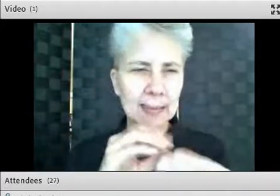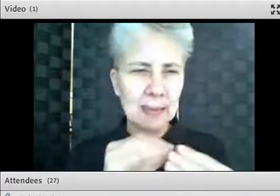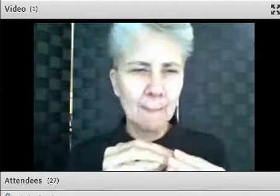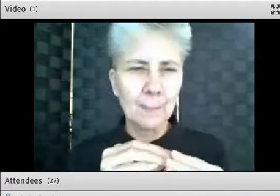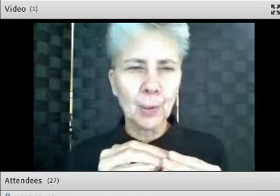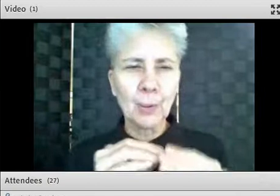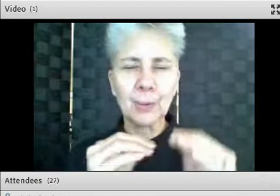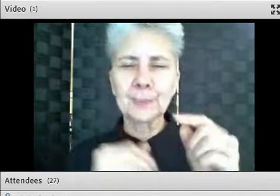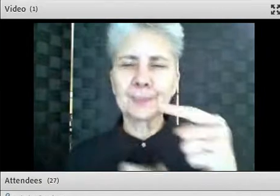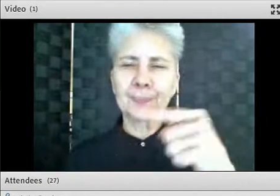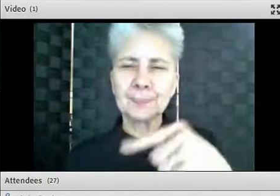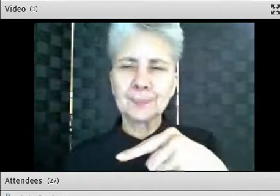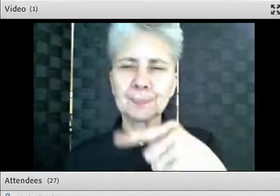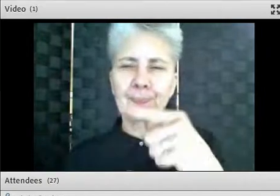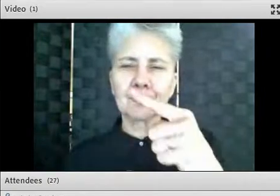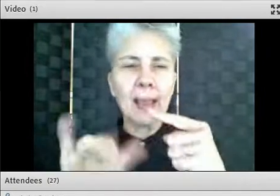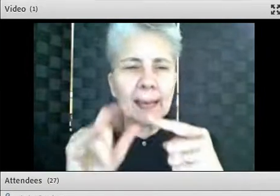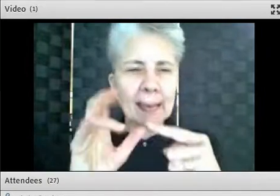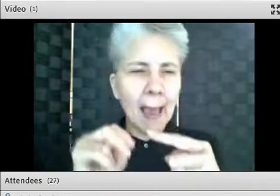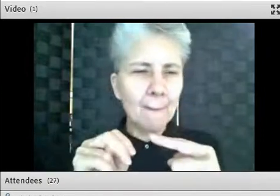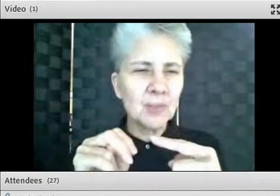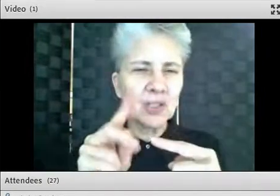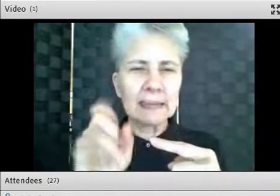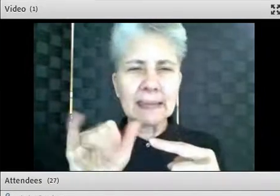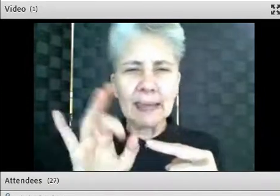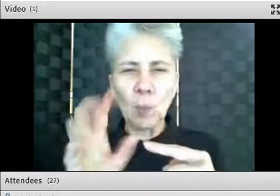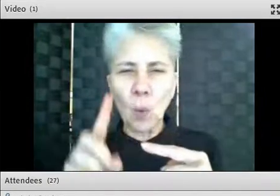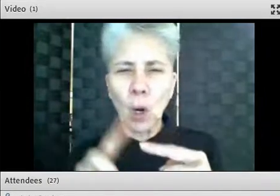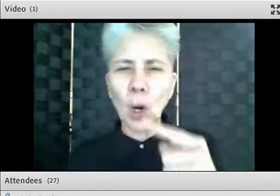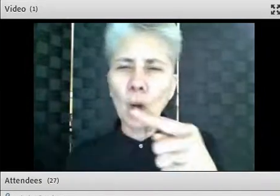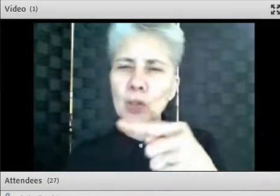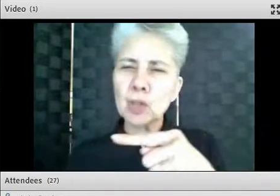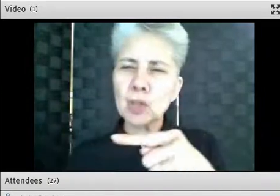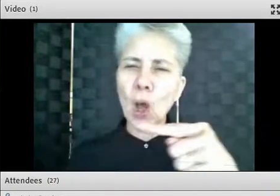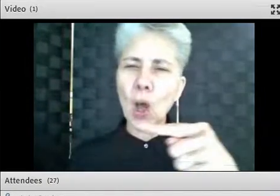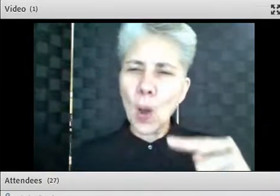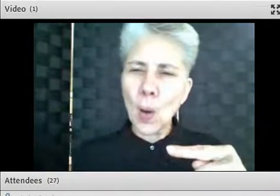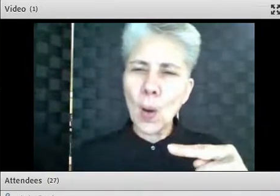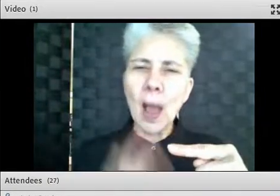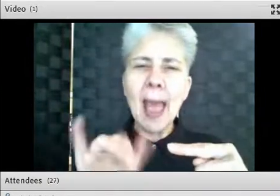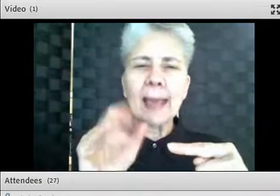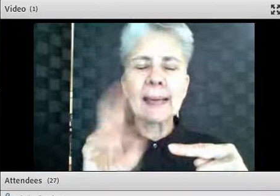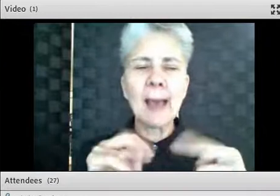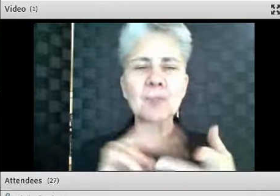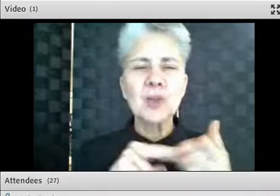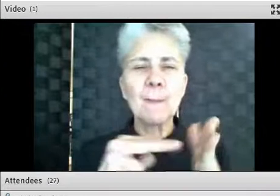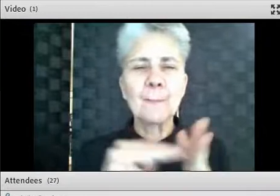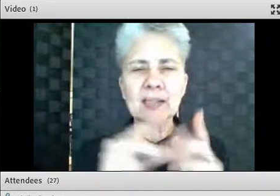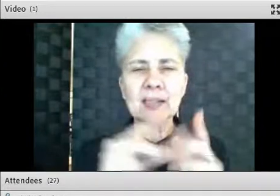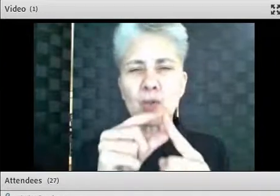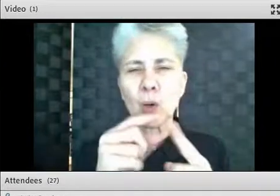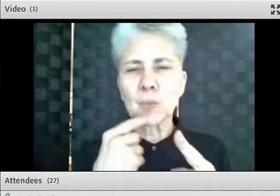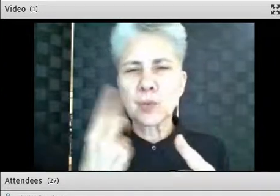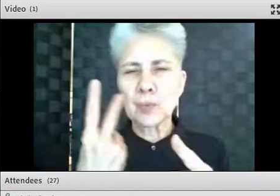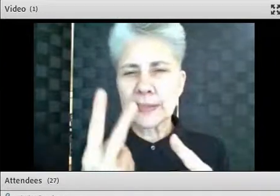caption, keyword or index or both of those, so the caption is actually the term you see next